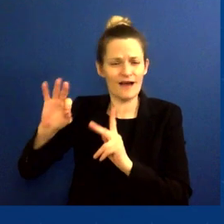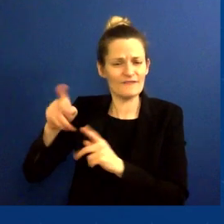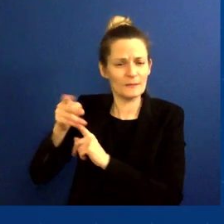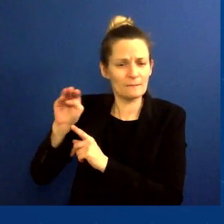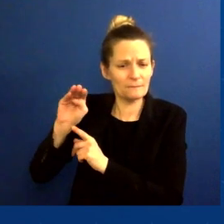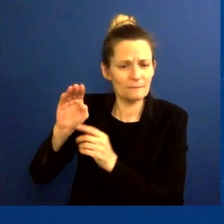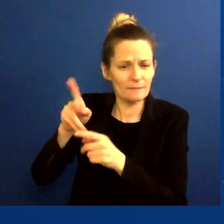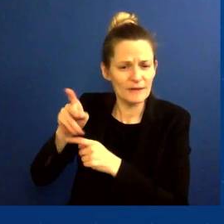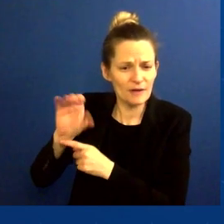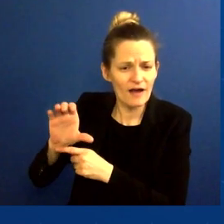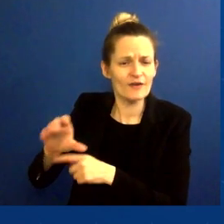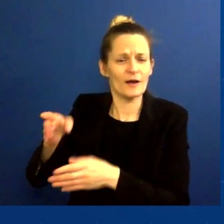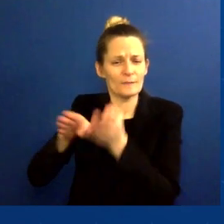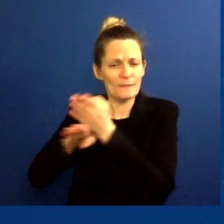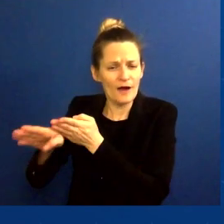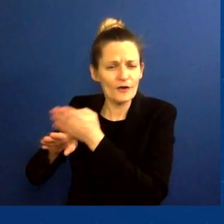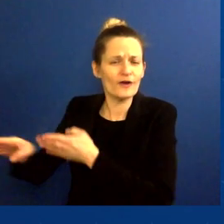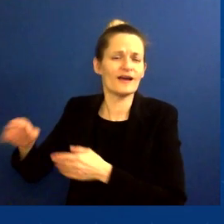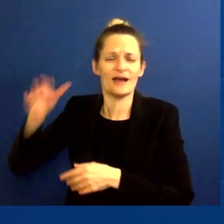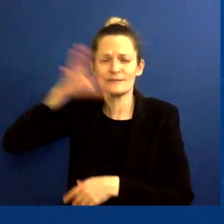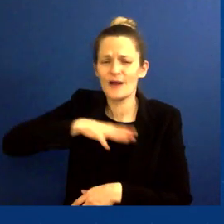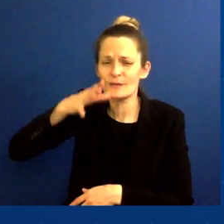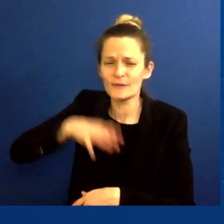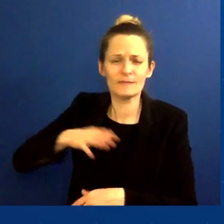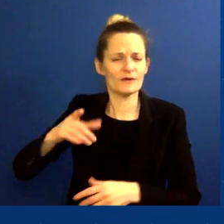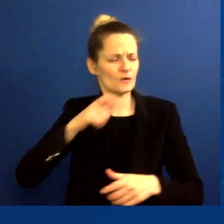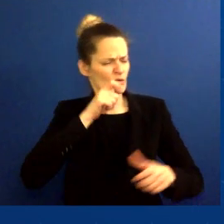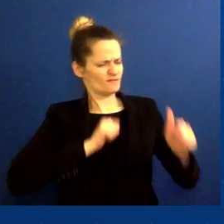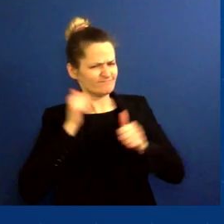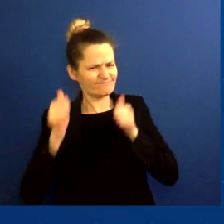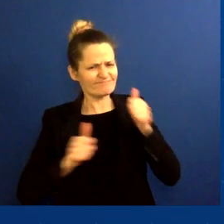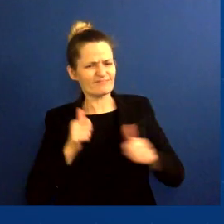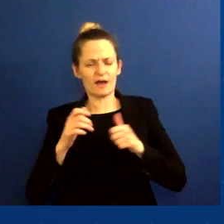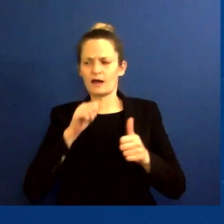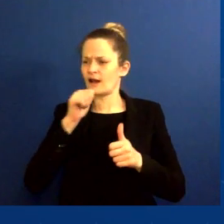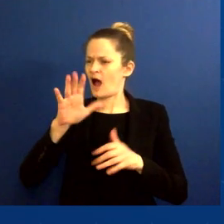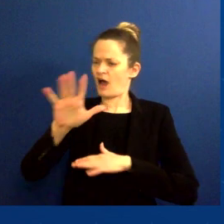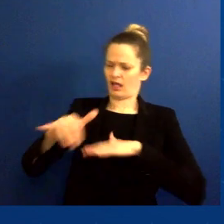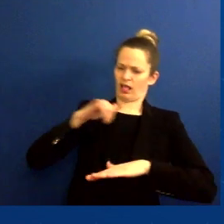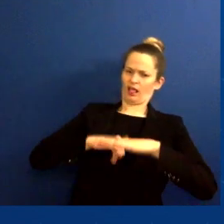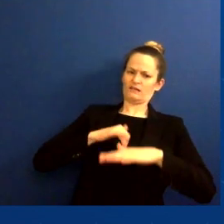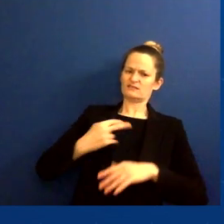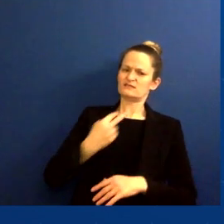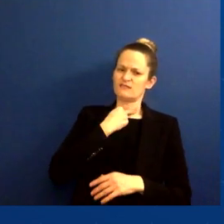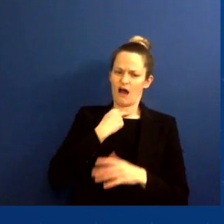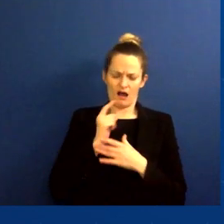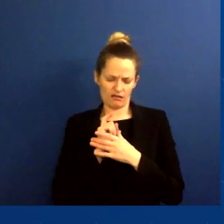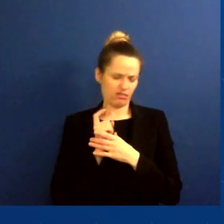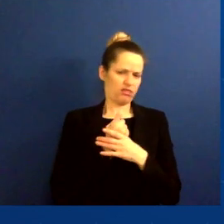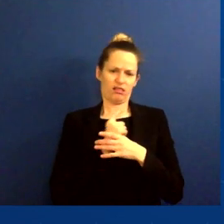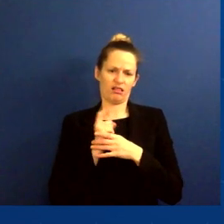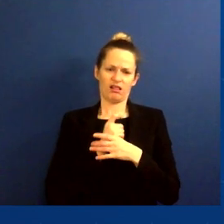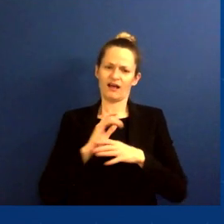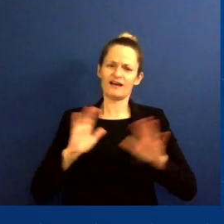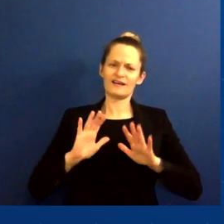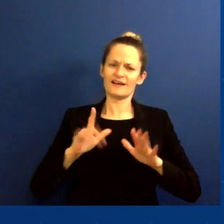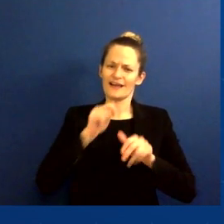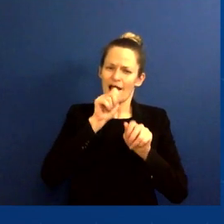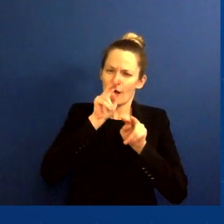and that stuck in the action of Leicester, Leicester watching the actions inside the truck. With that, it's my privilege to introduce you,